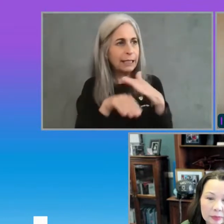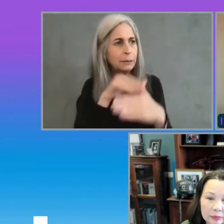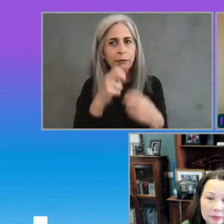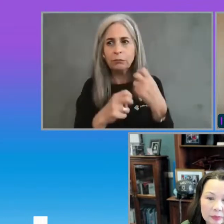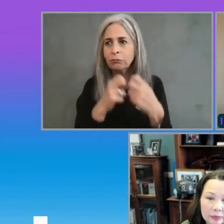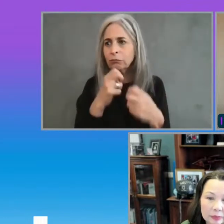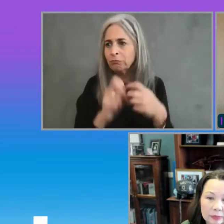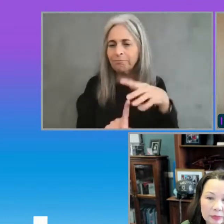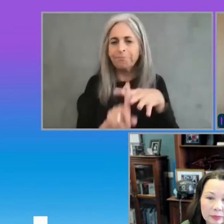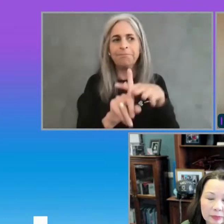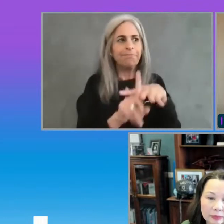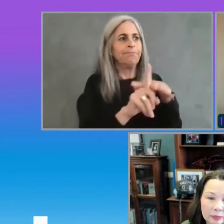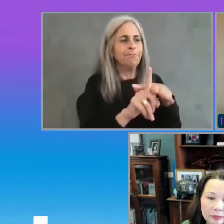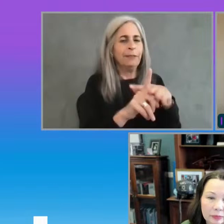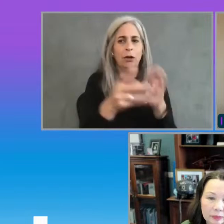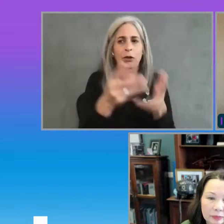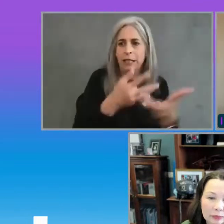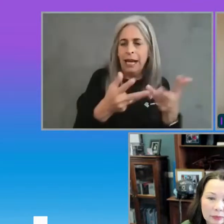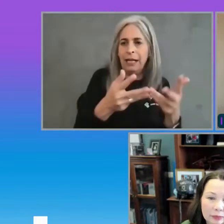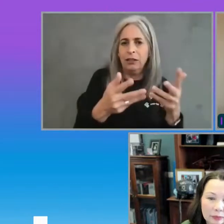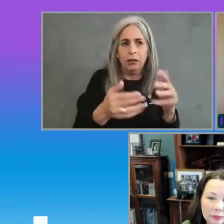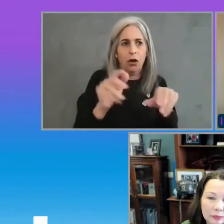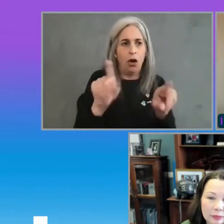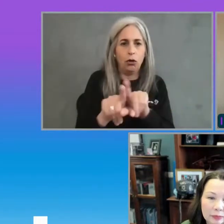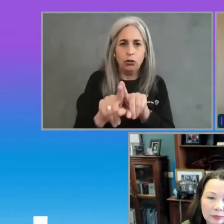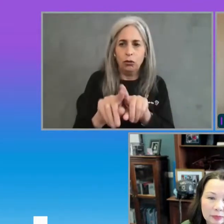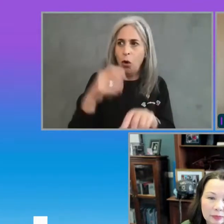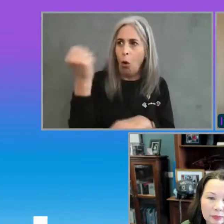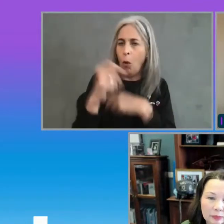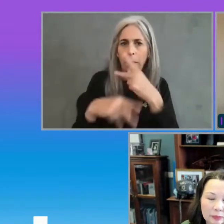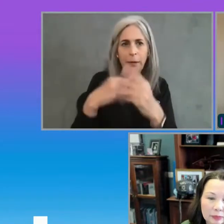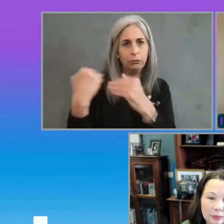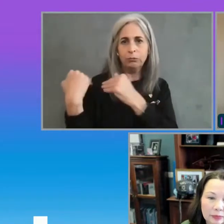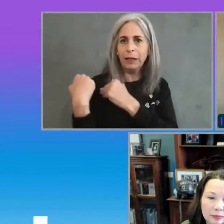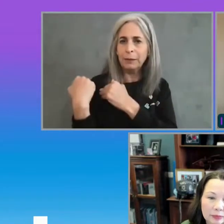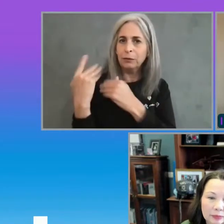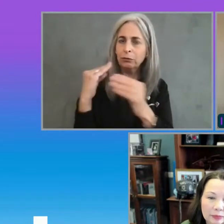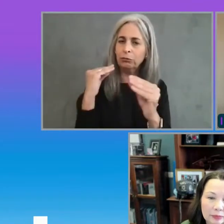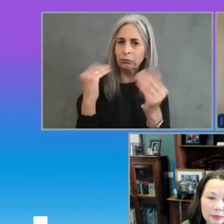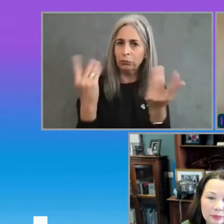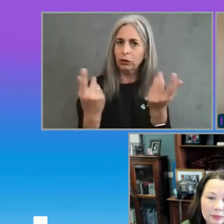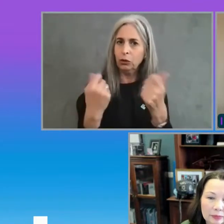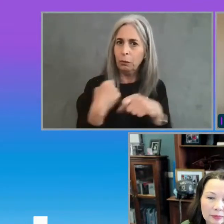issues are engaged and enforced.